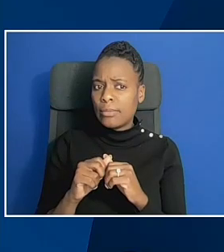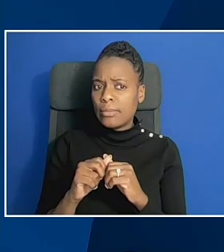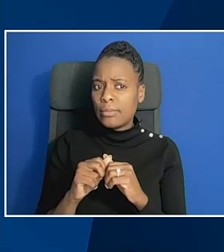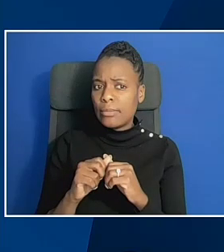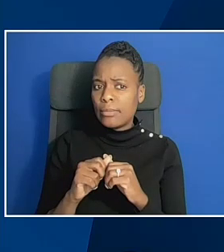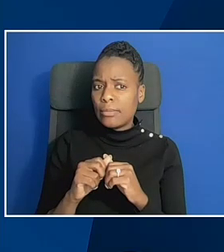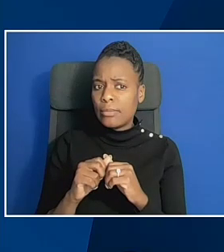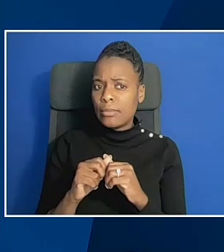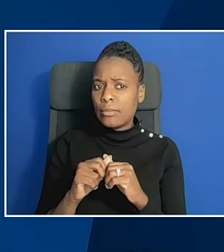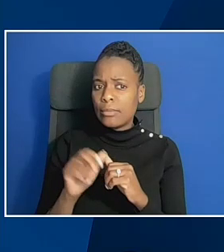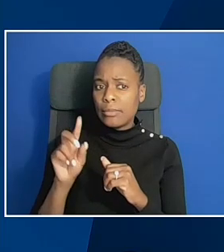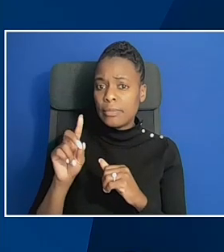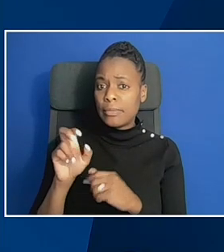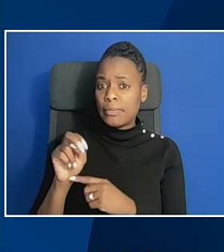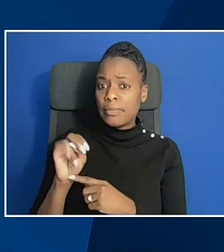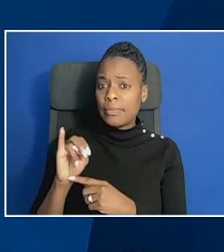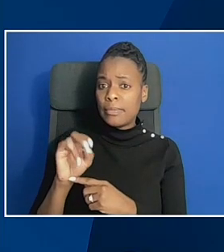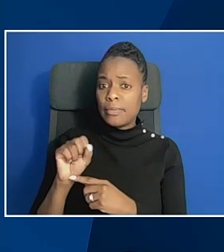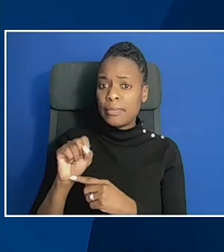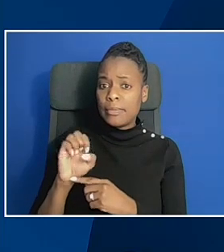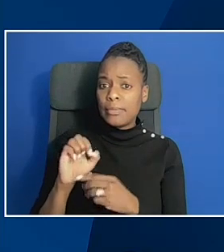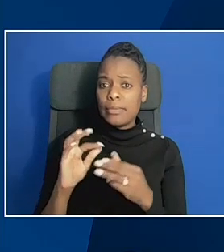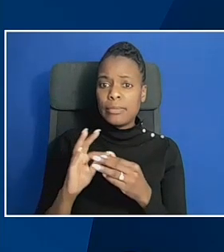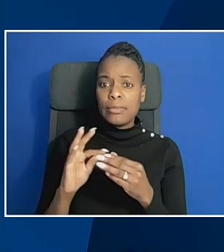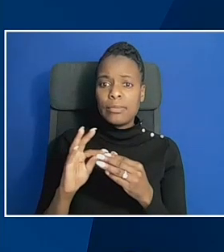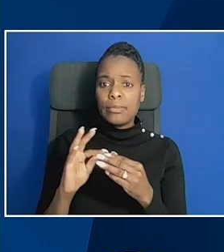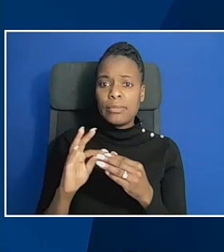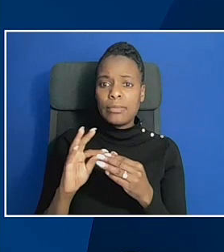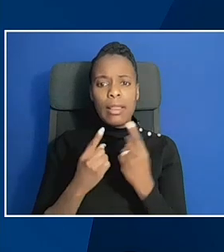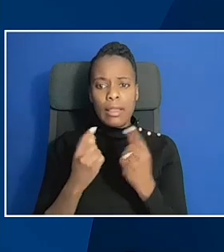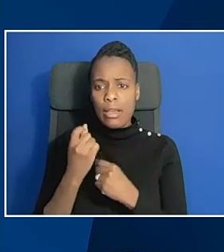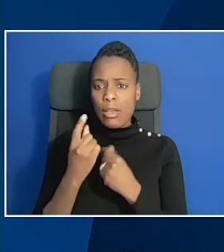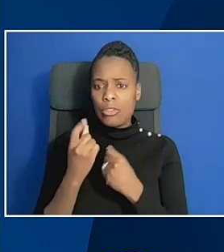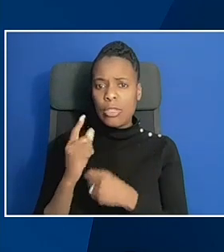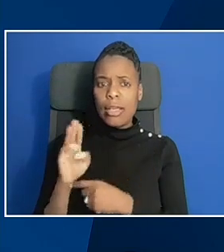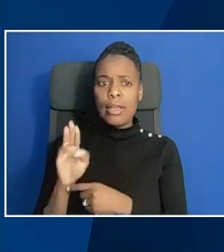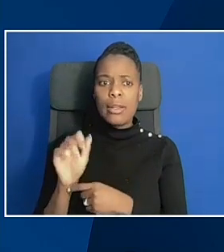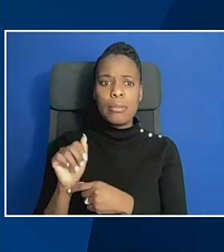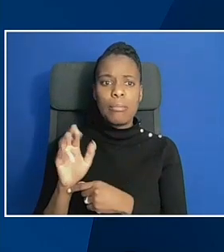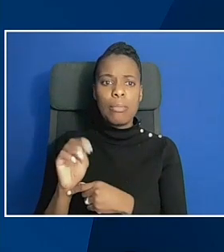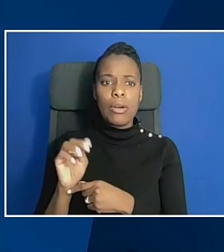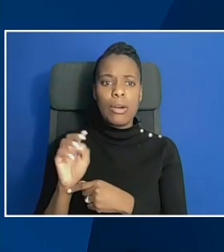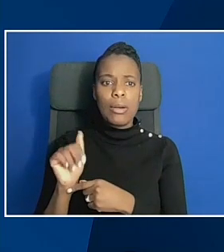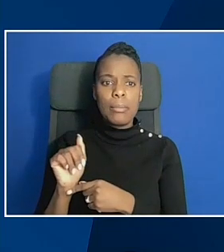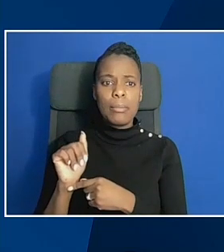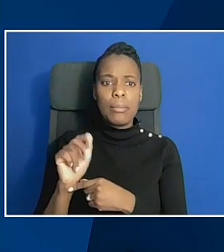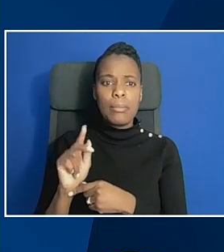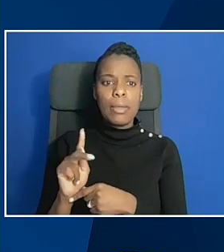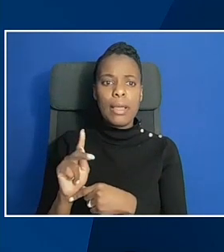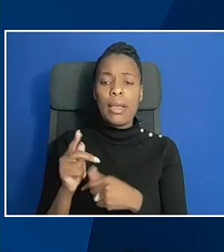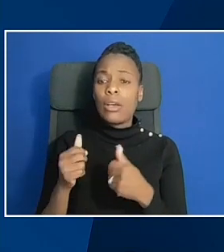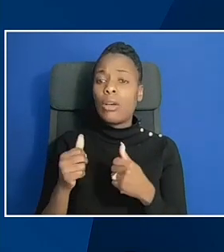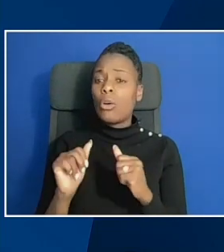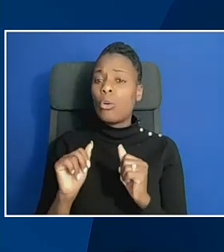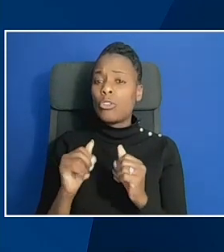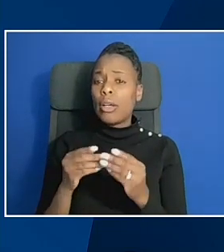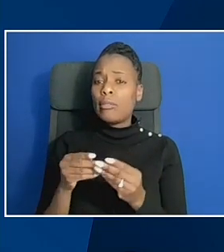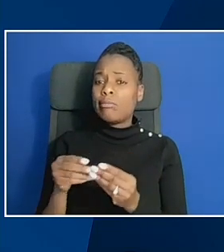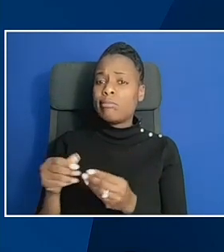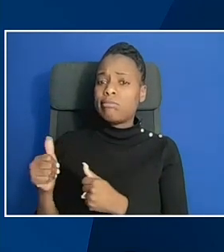Denise, go ahead. I think I understand Barmak and we're trying to phase out the exemptions, so if